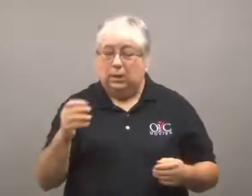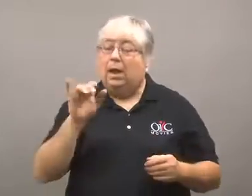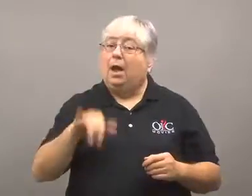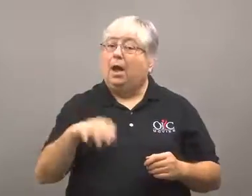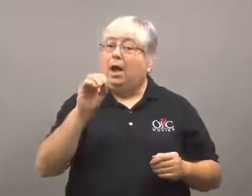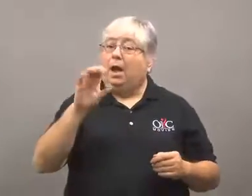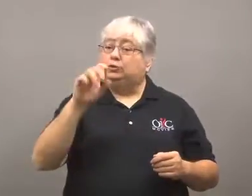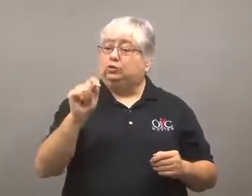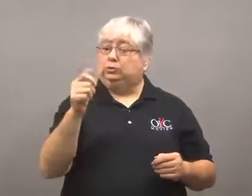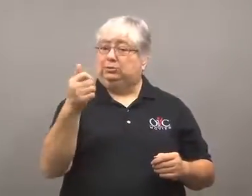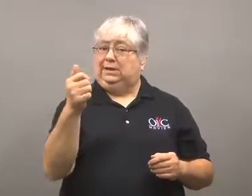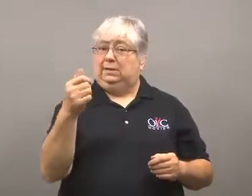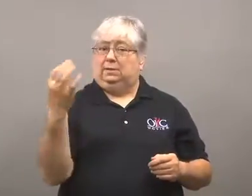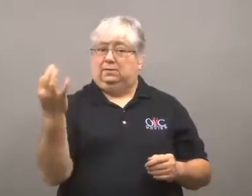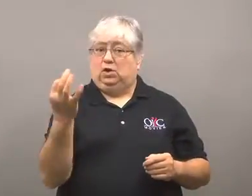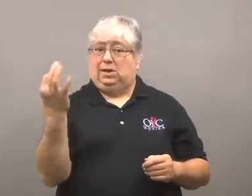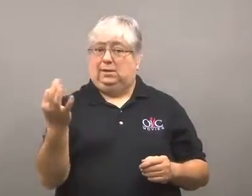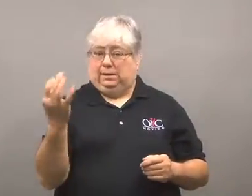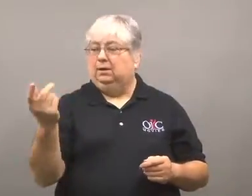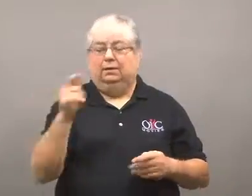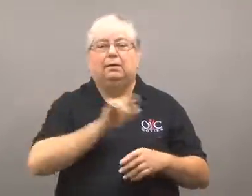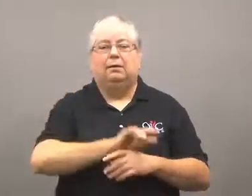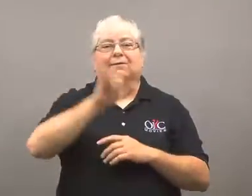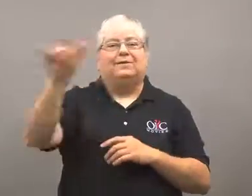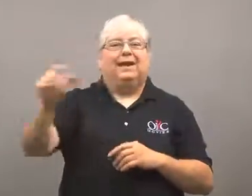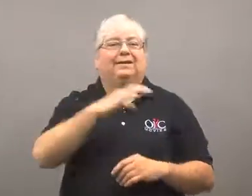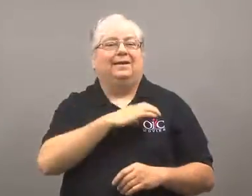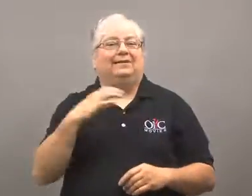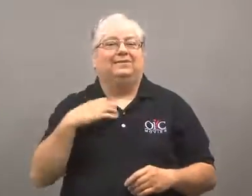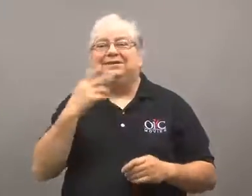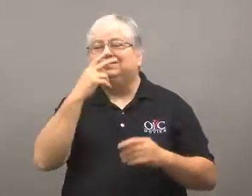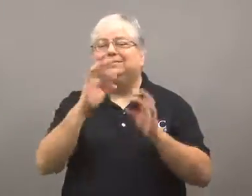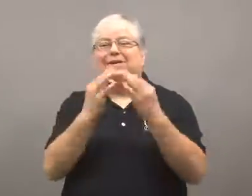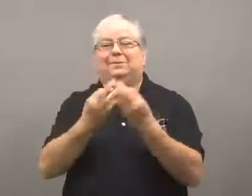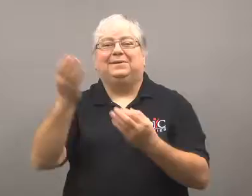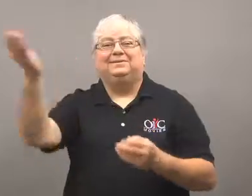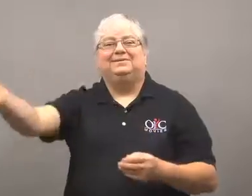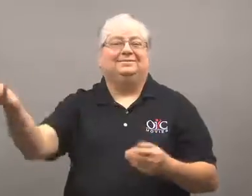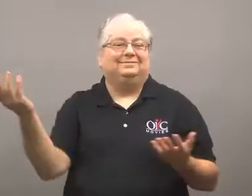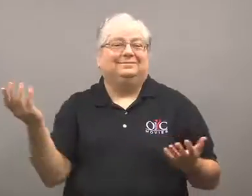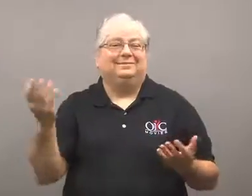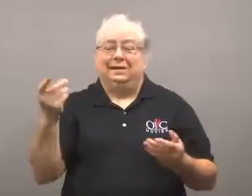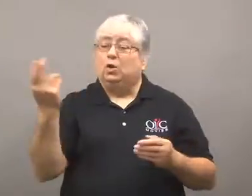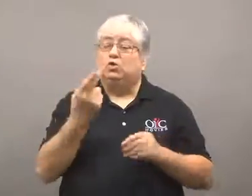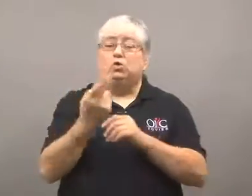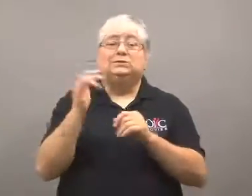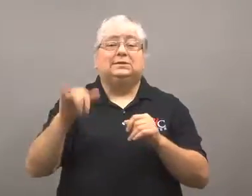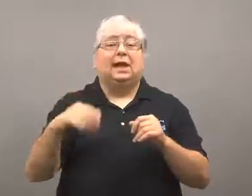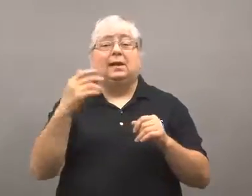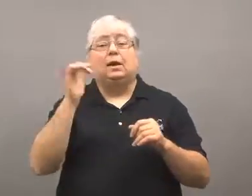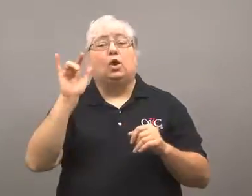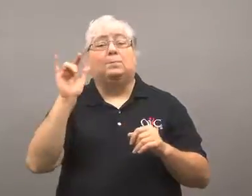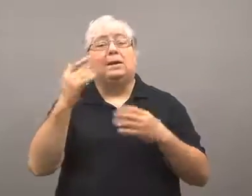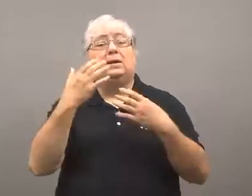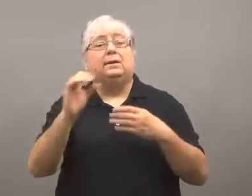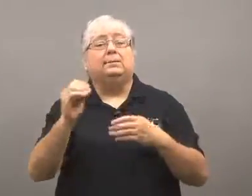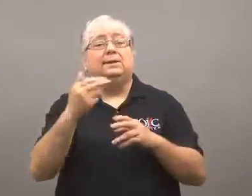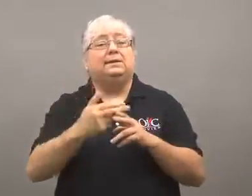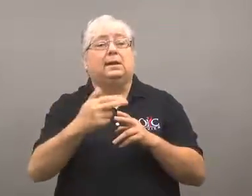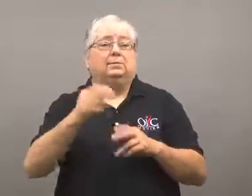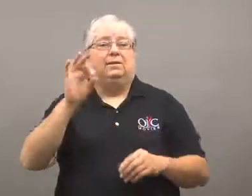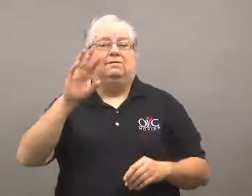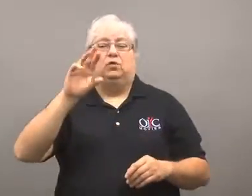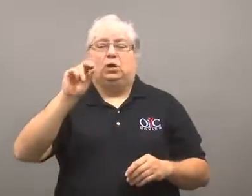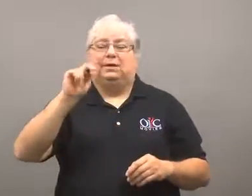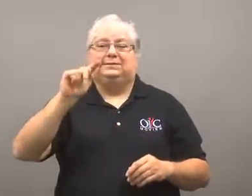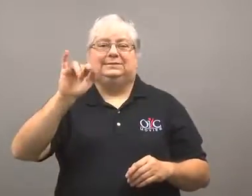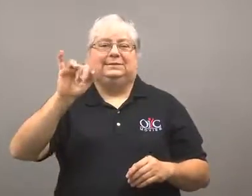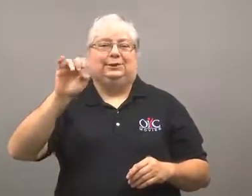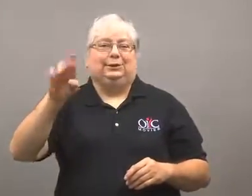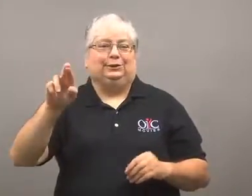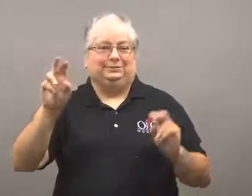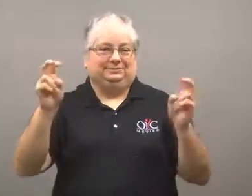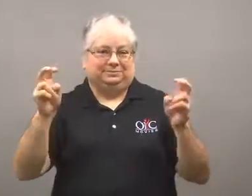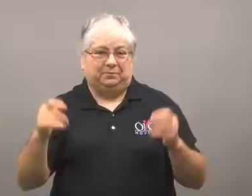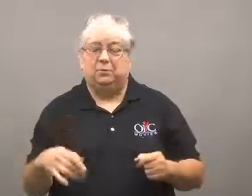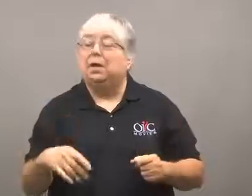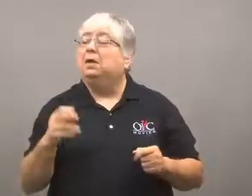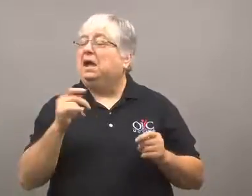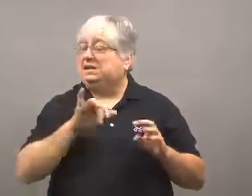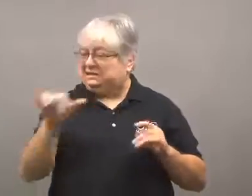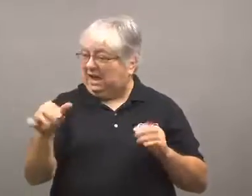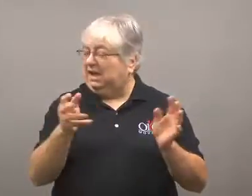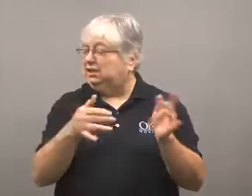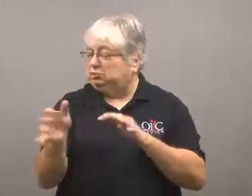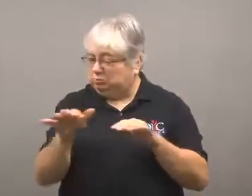She flew to Cleveland to visit family on Friday, October 10, on Frontier airlines.